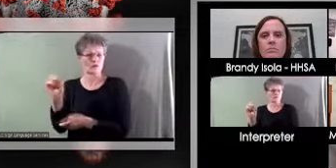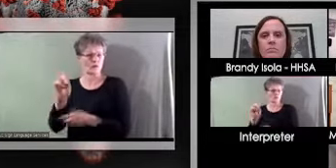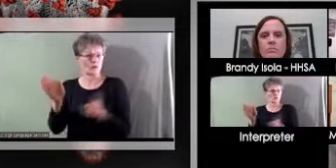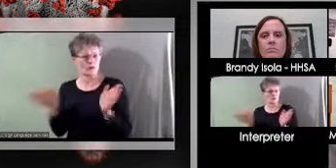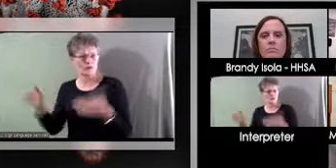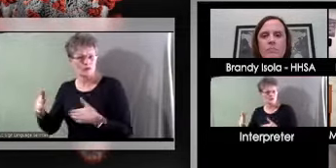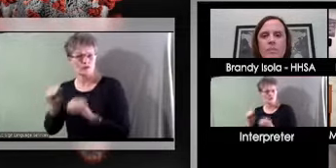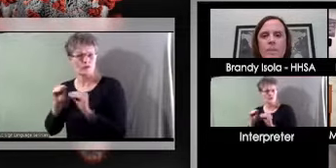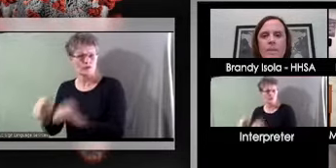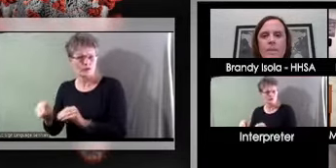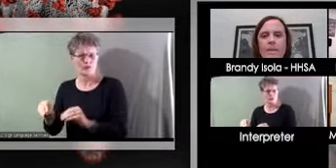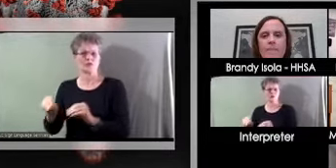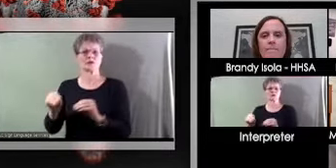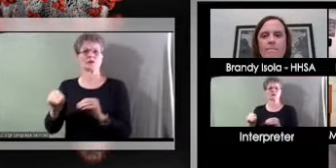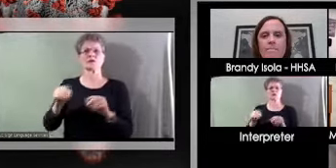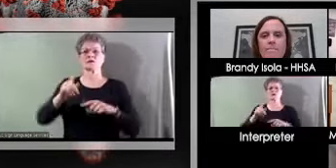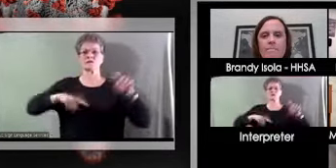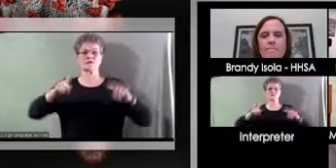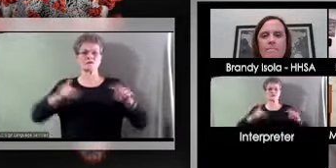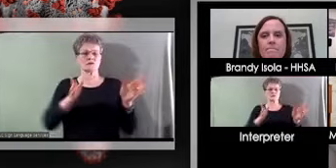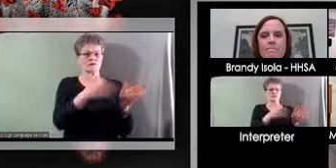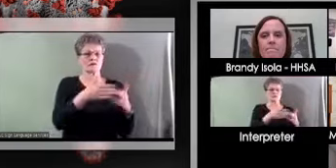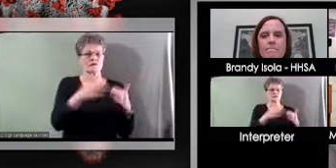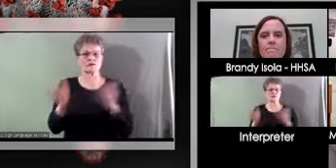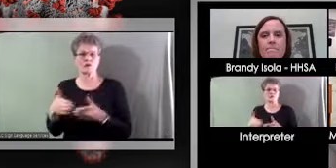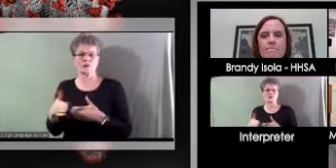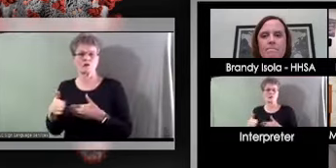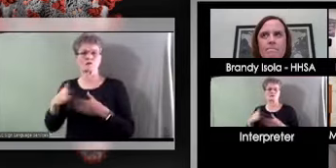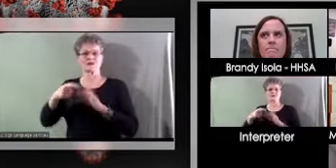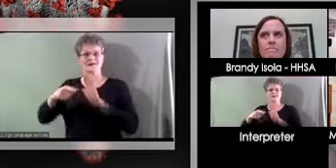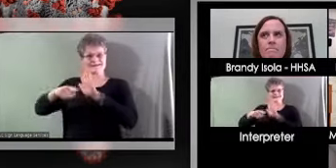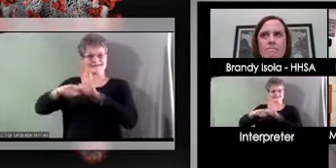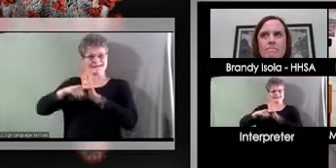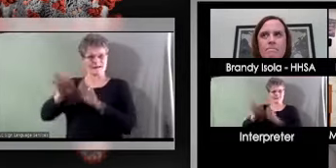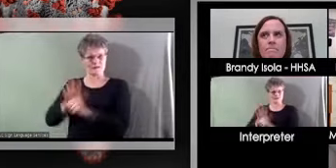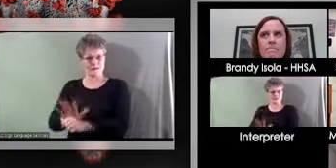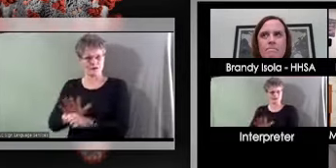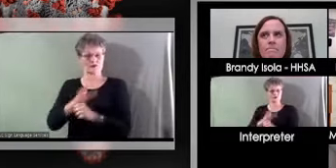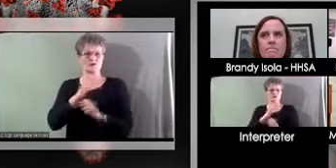pressure rooms and looking at step by step as